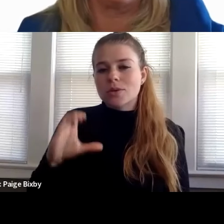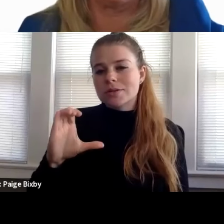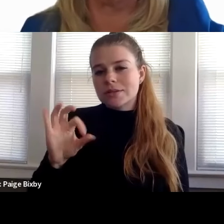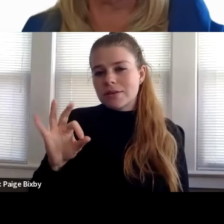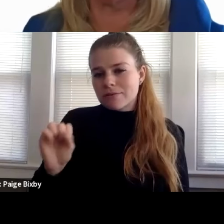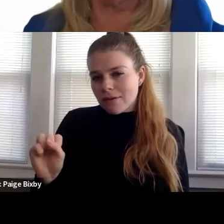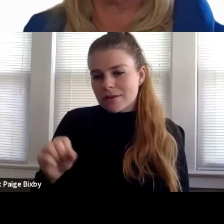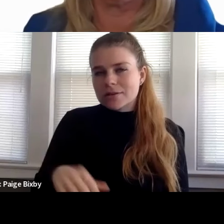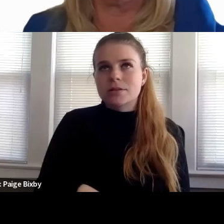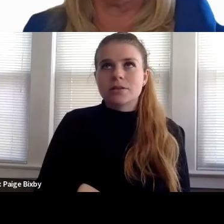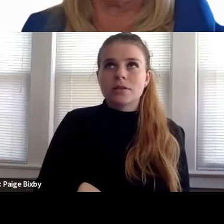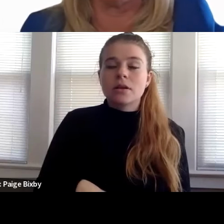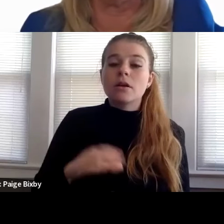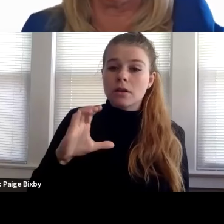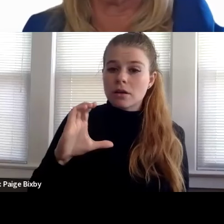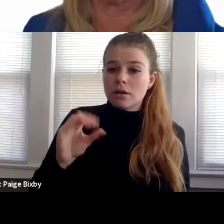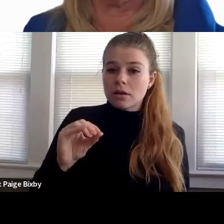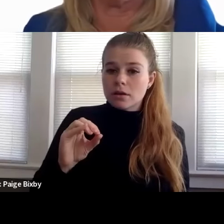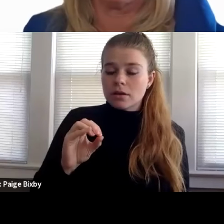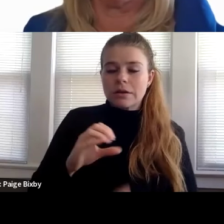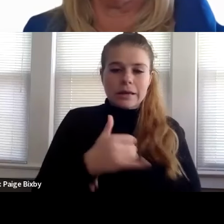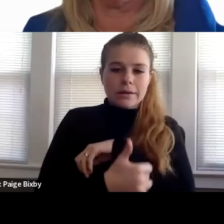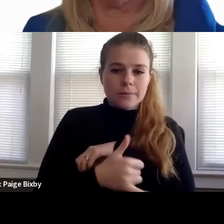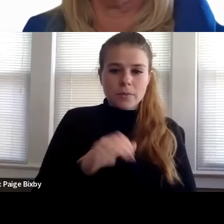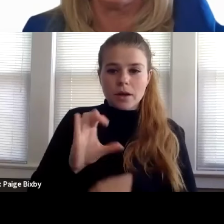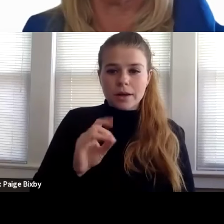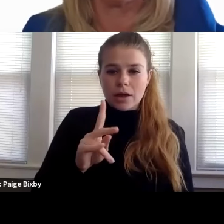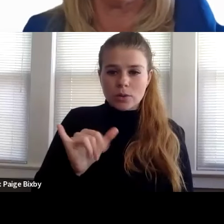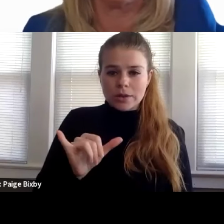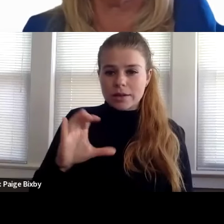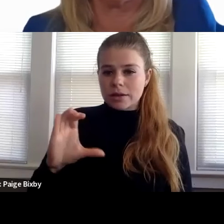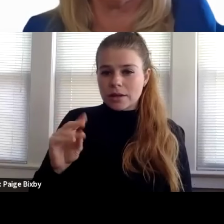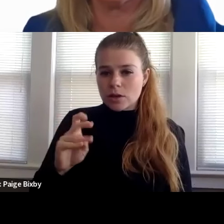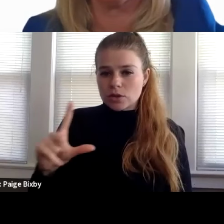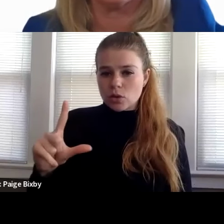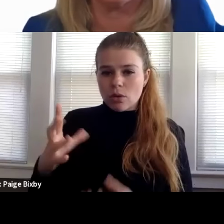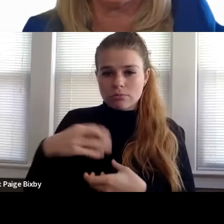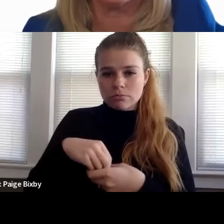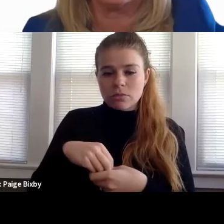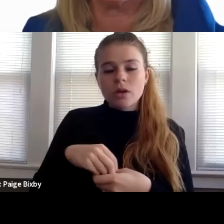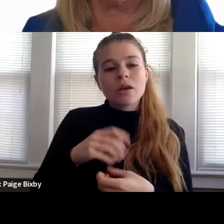county council being on board because there's a lot of regulations that follow each of us.